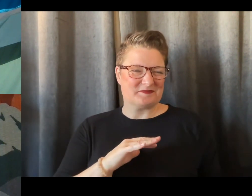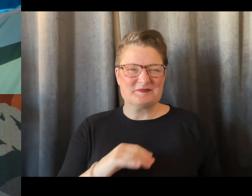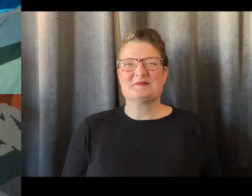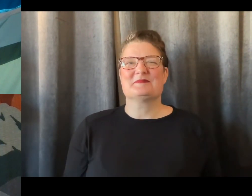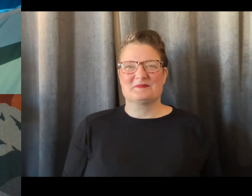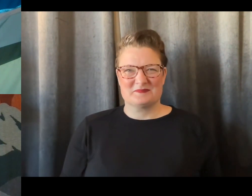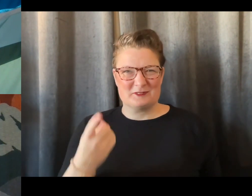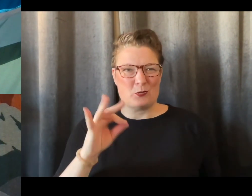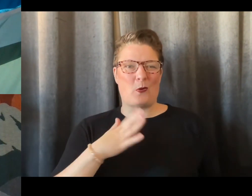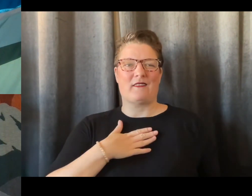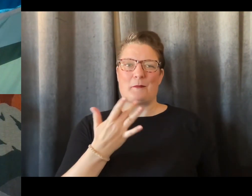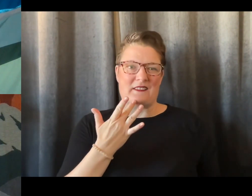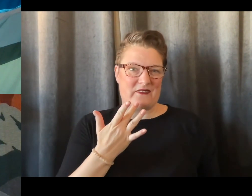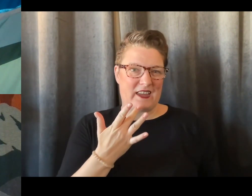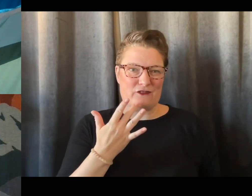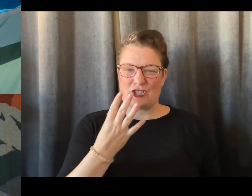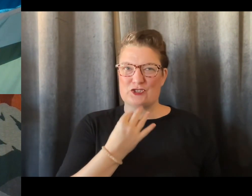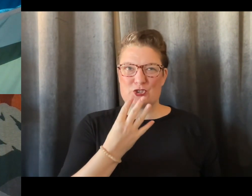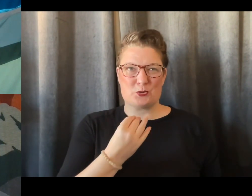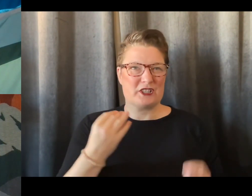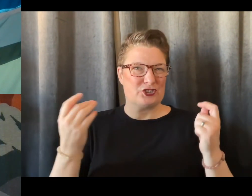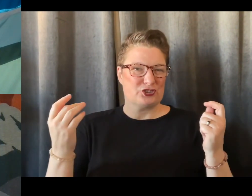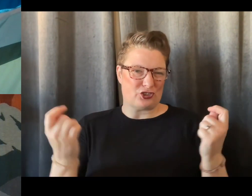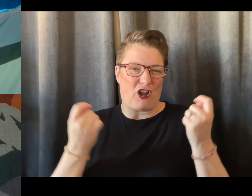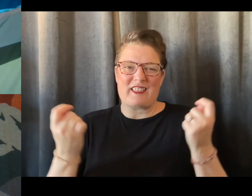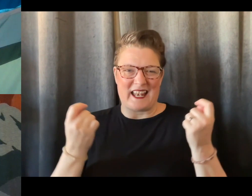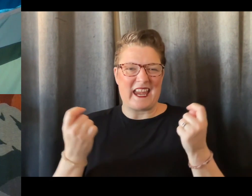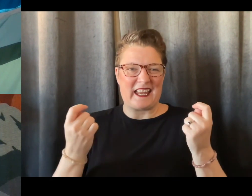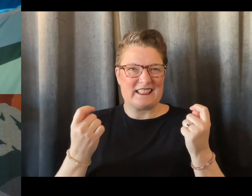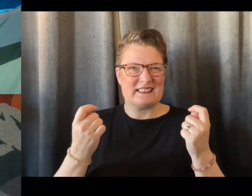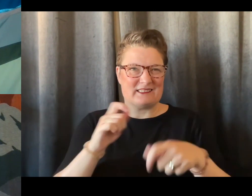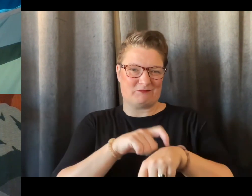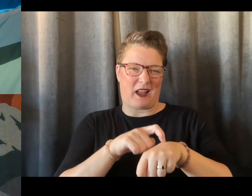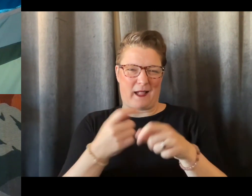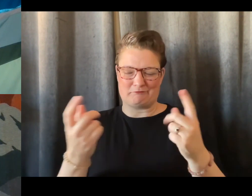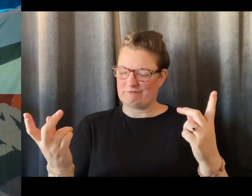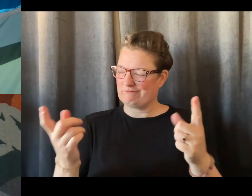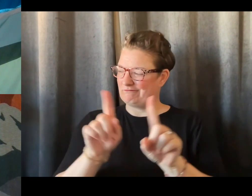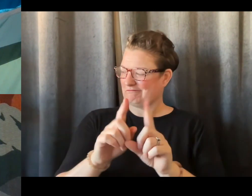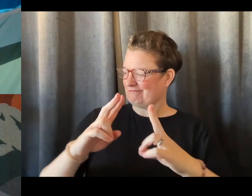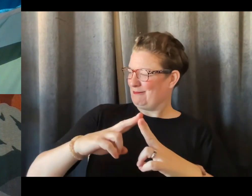of my favorite Jewish holiday pairings, for lack of a better way to describe it.